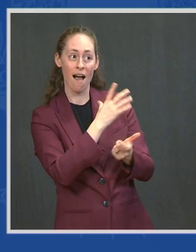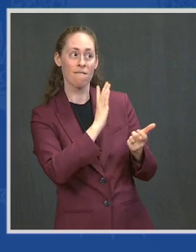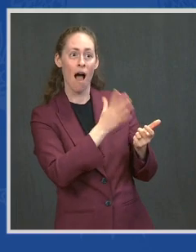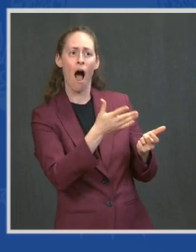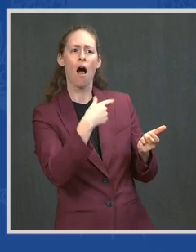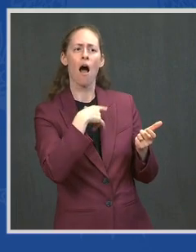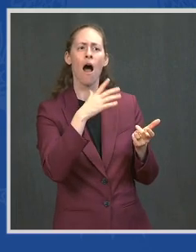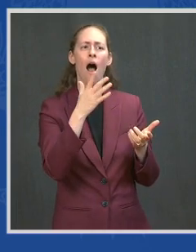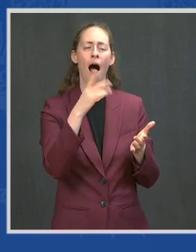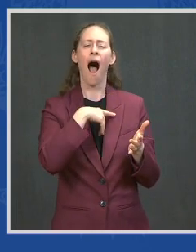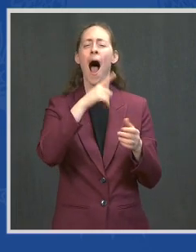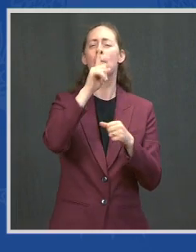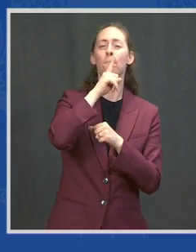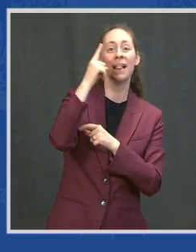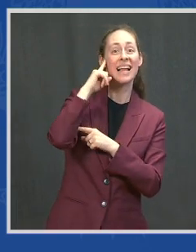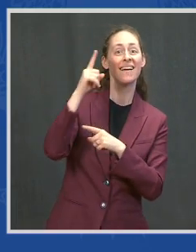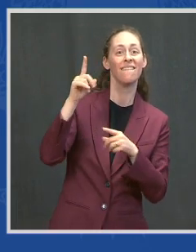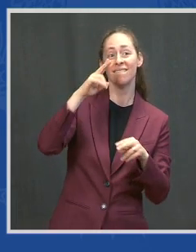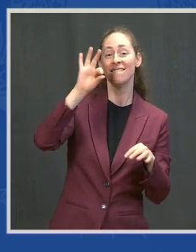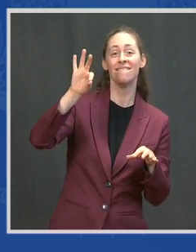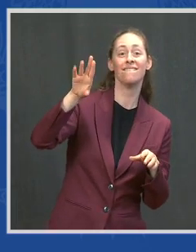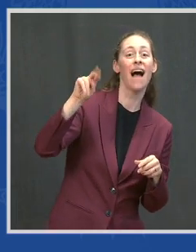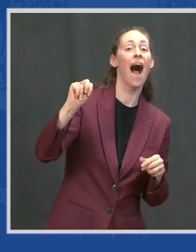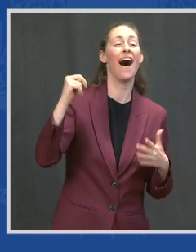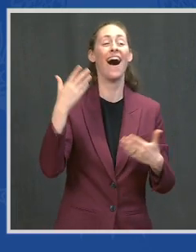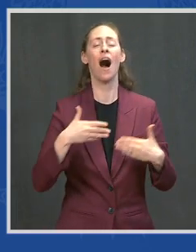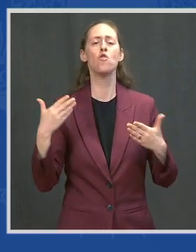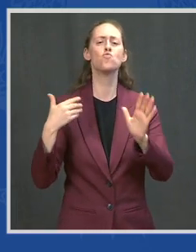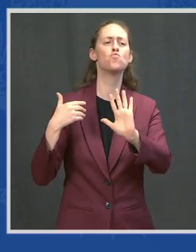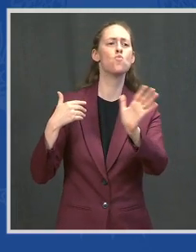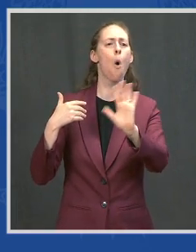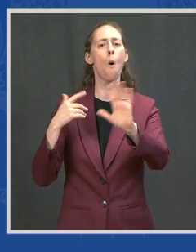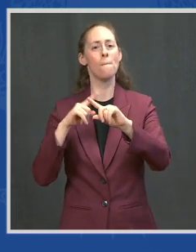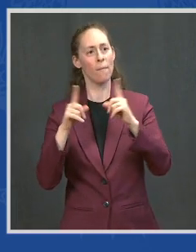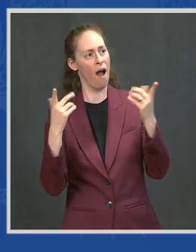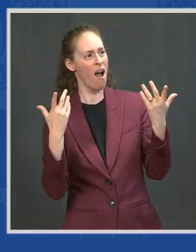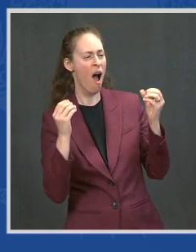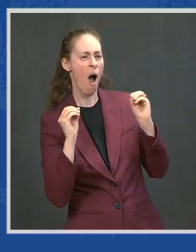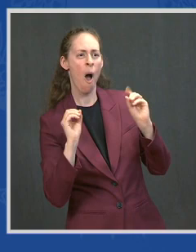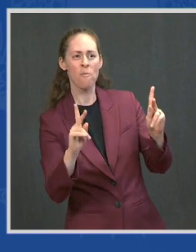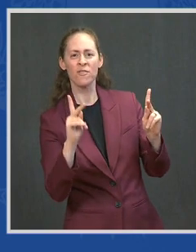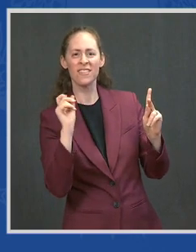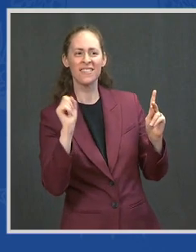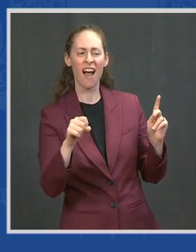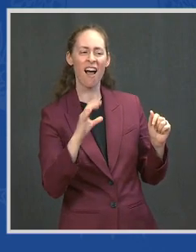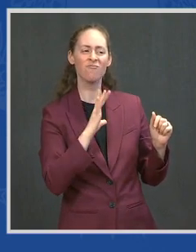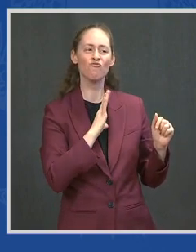but they'll be able to have other things available besides being protected from the virus. I'm going to repeat.